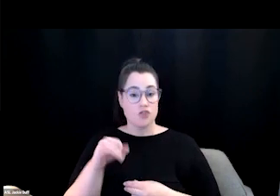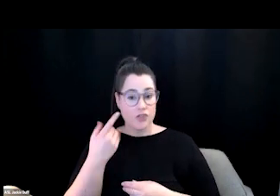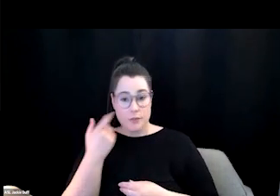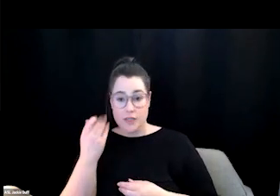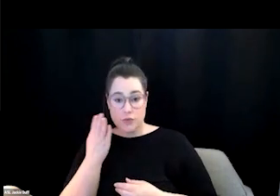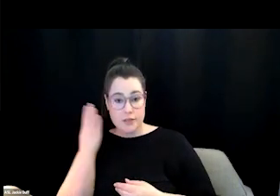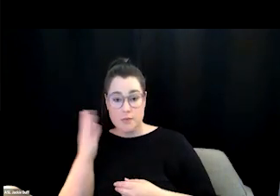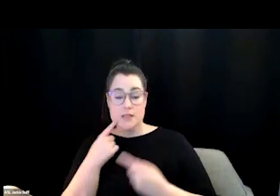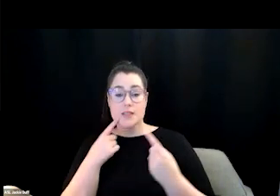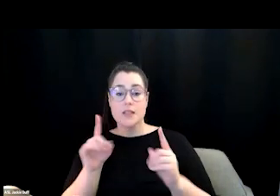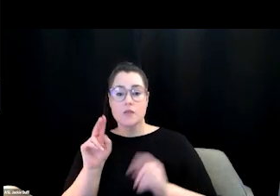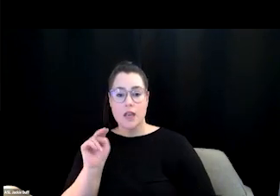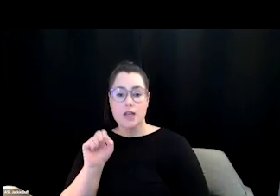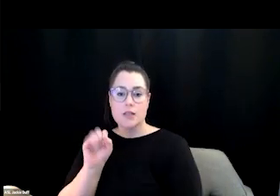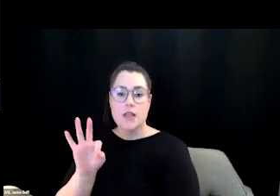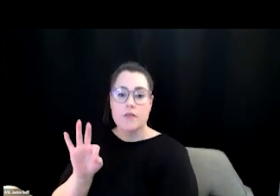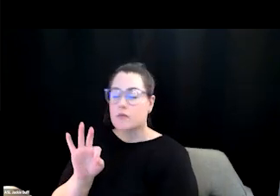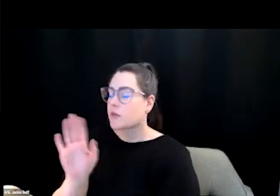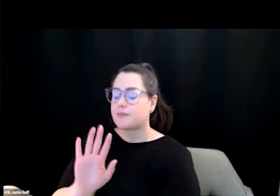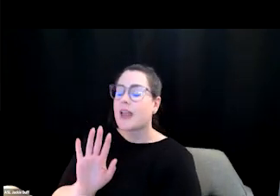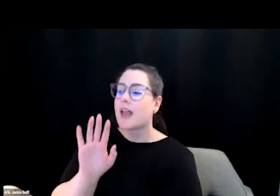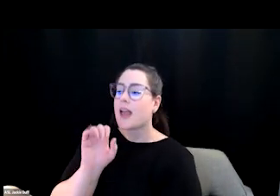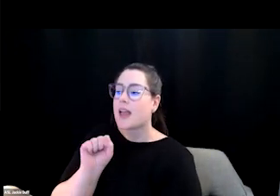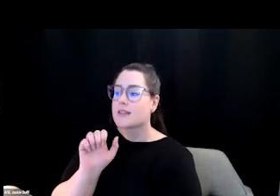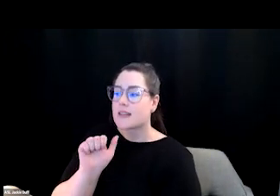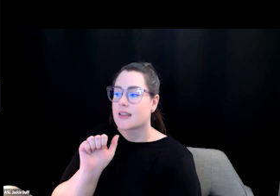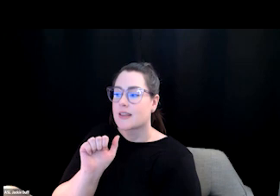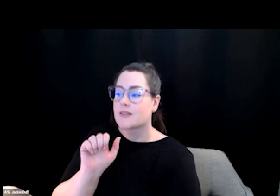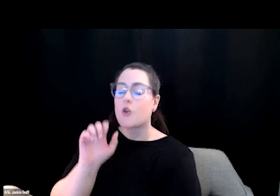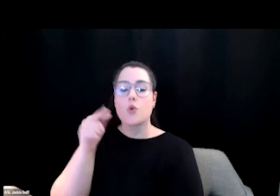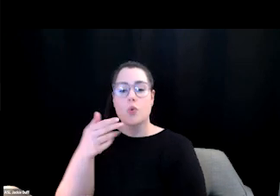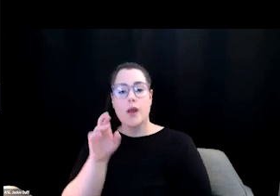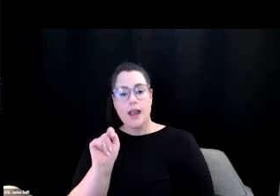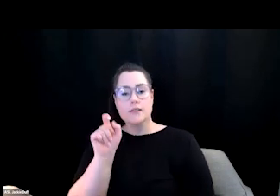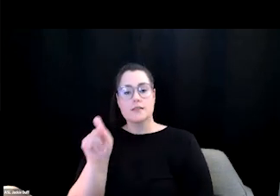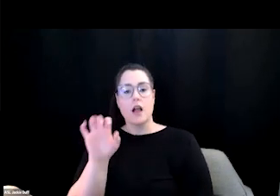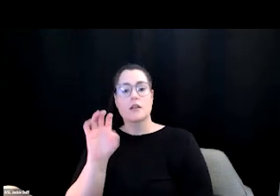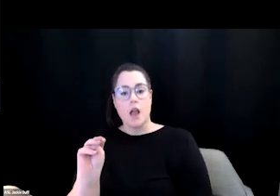it does not mean it is successfully accepted at NSF. So build yourself extra time.